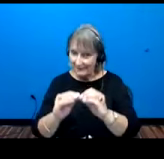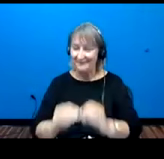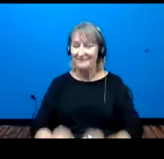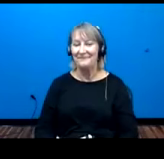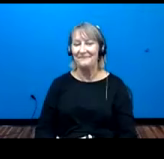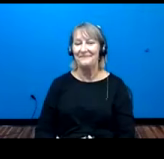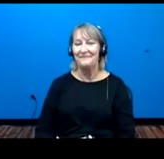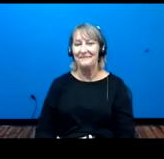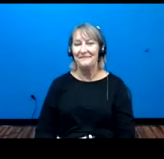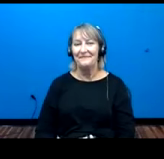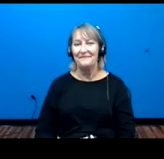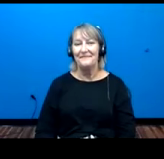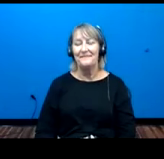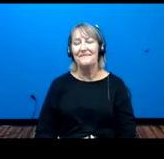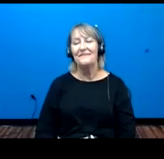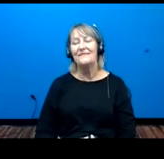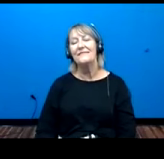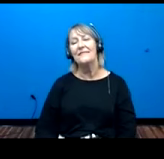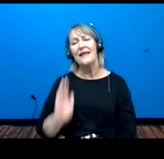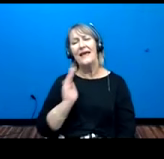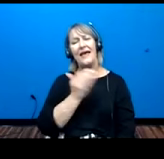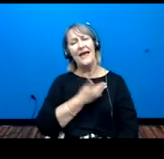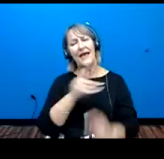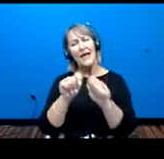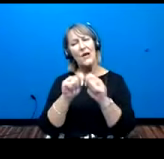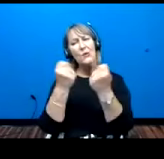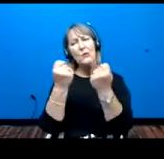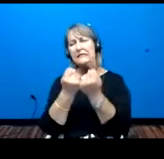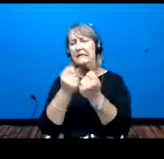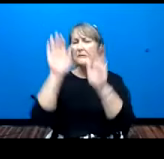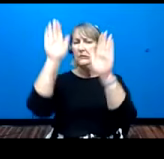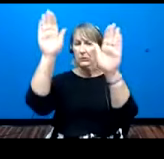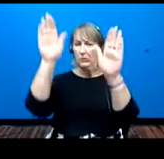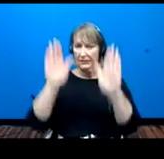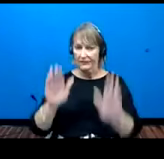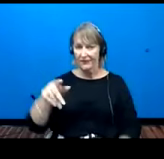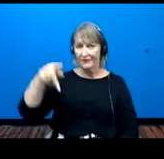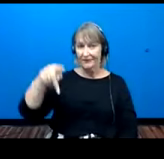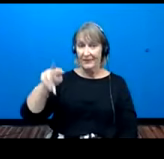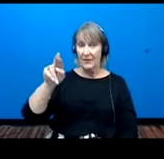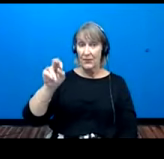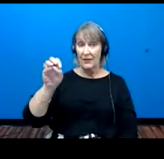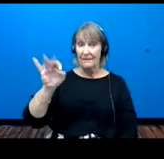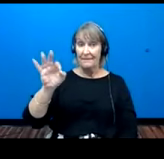Carolyn: We have an amazing team and, so truly, a premier braille production team that is nationally known,